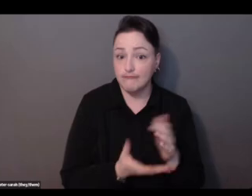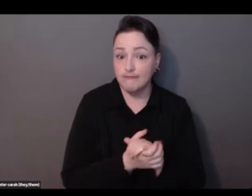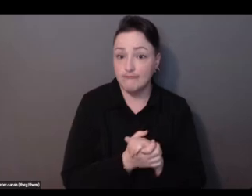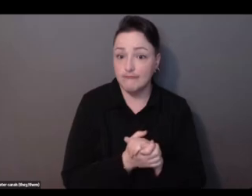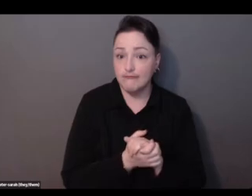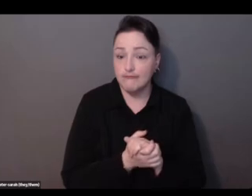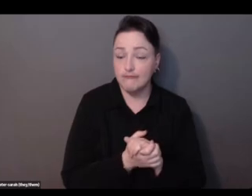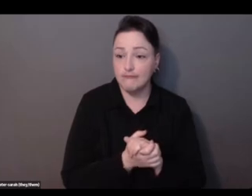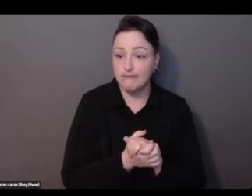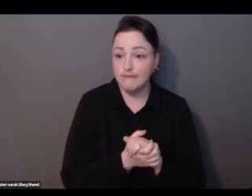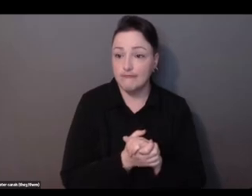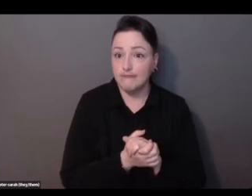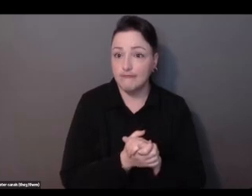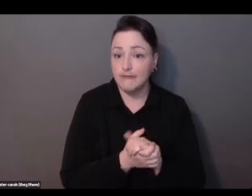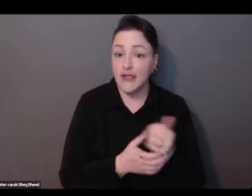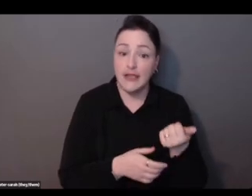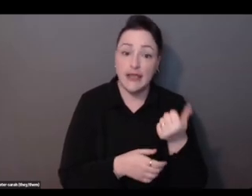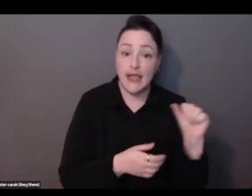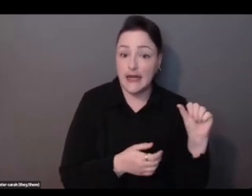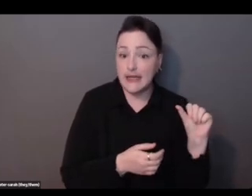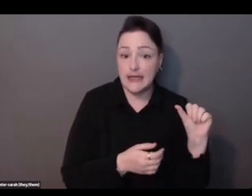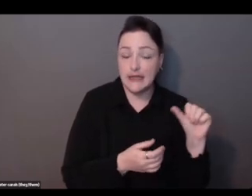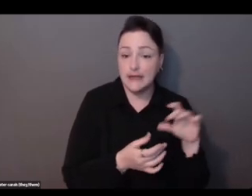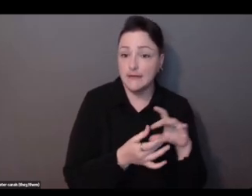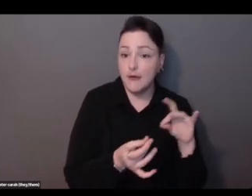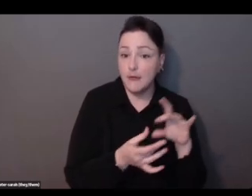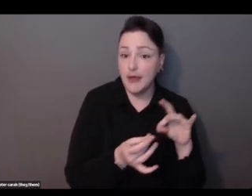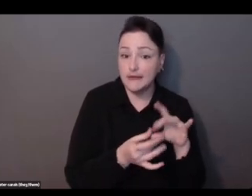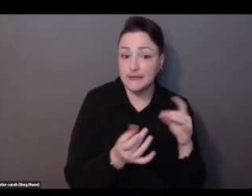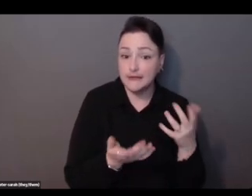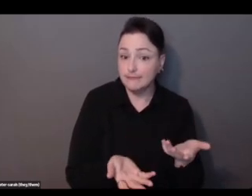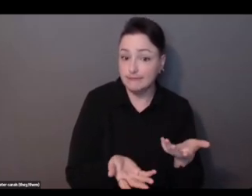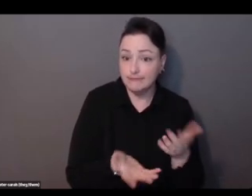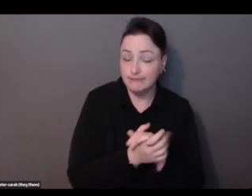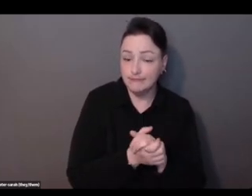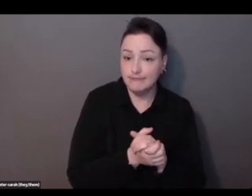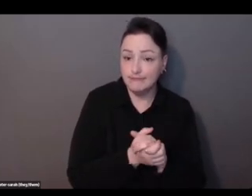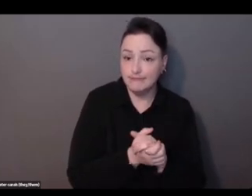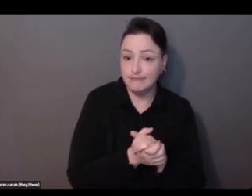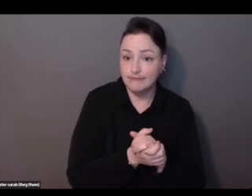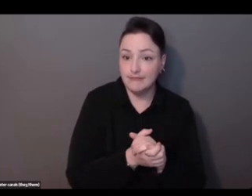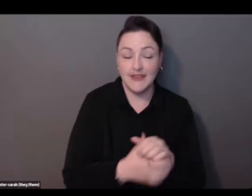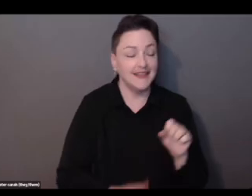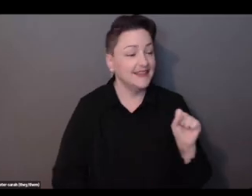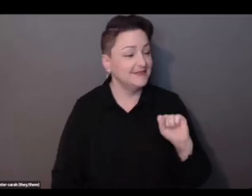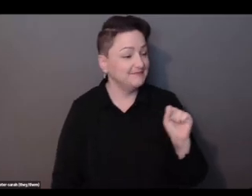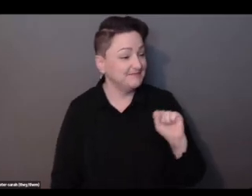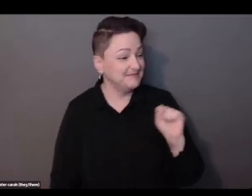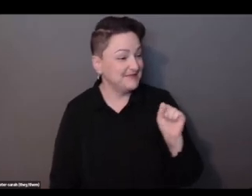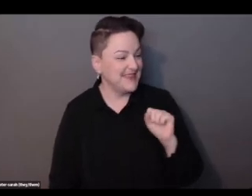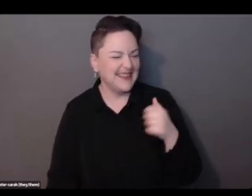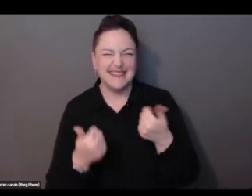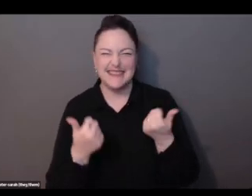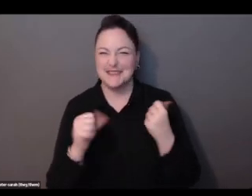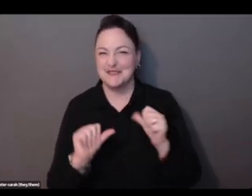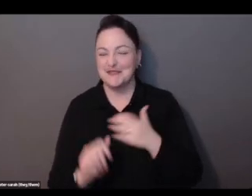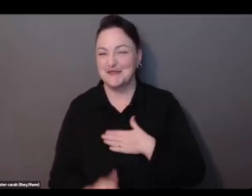also a few more minutes with folks in the Zoom space. I can try my best to address questions.